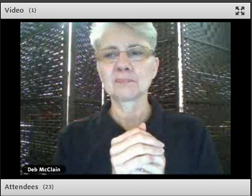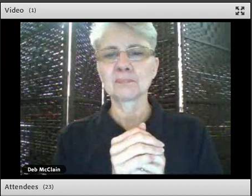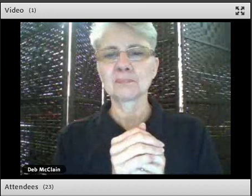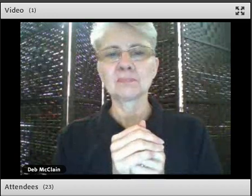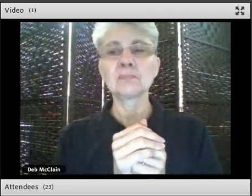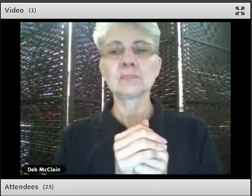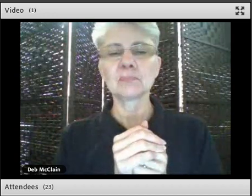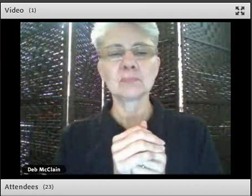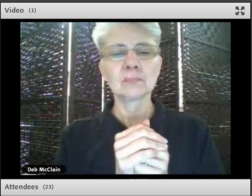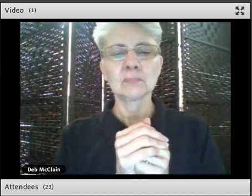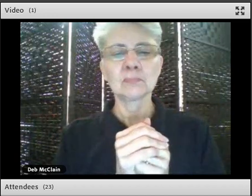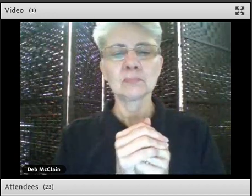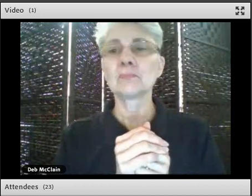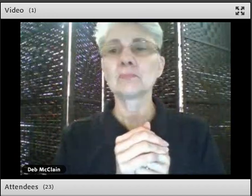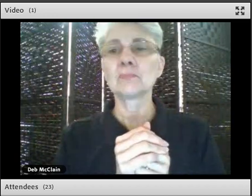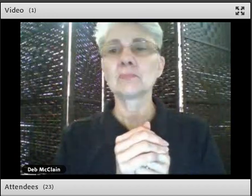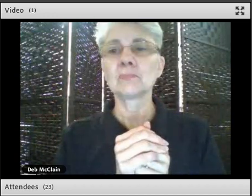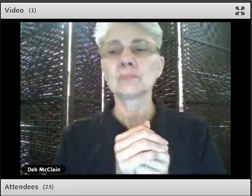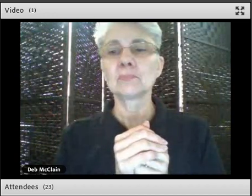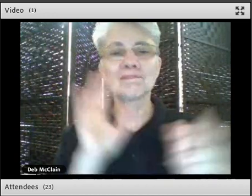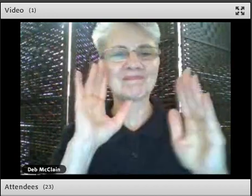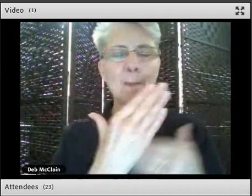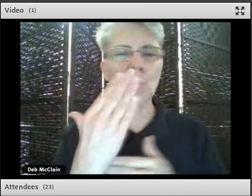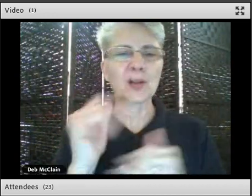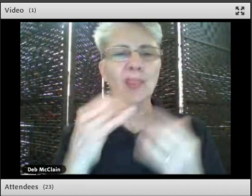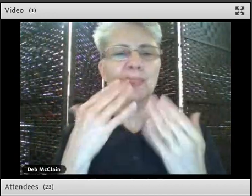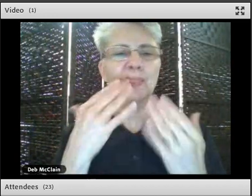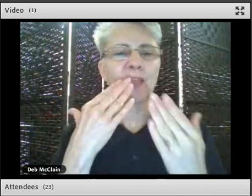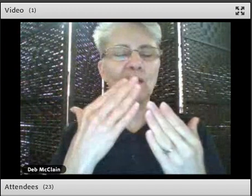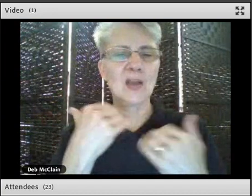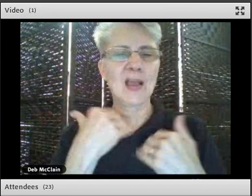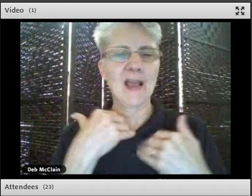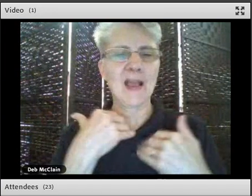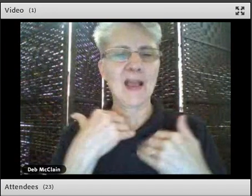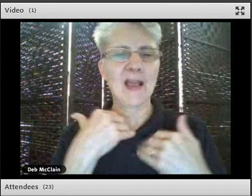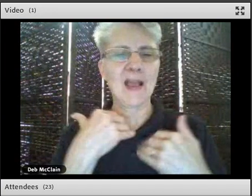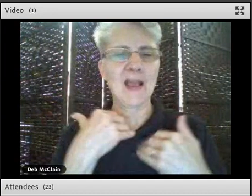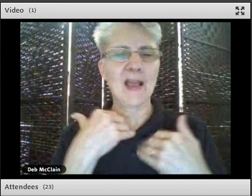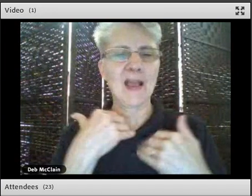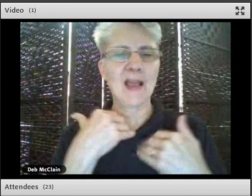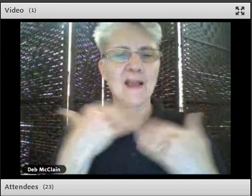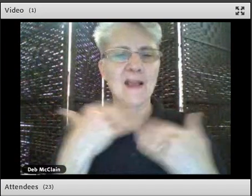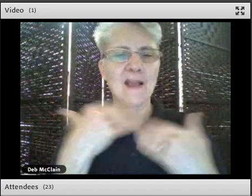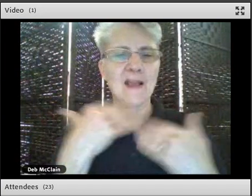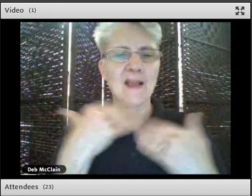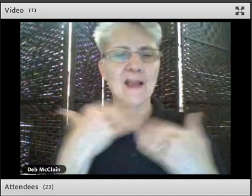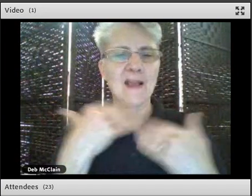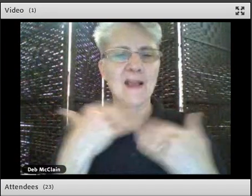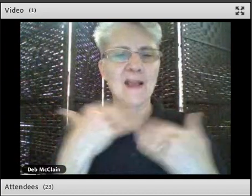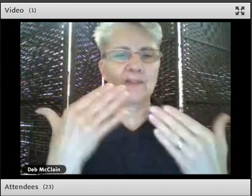There we go. Okay. Good morning, everybody. Thank you for having me.